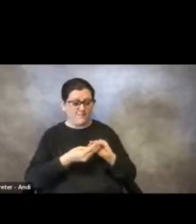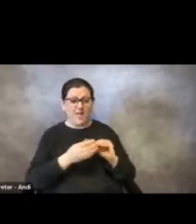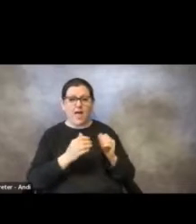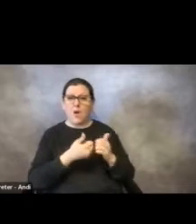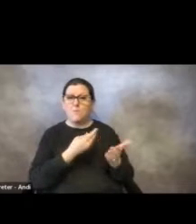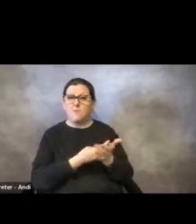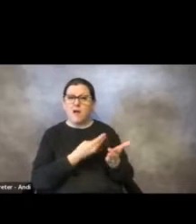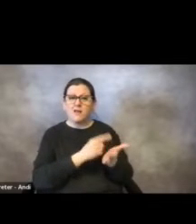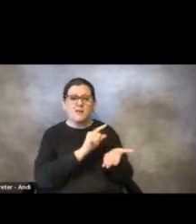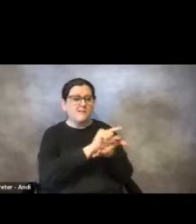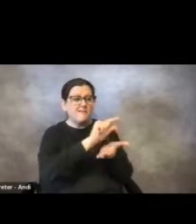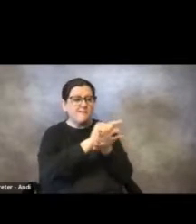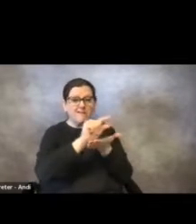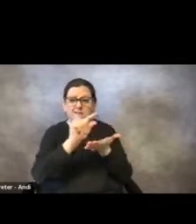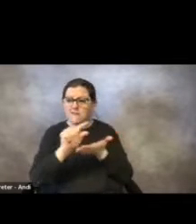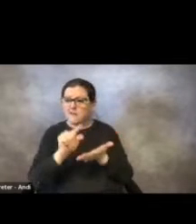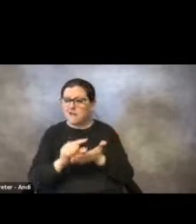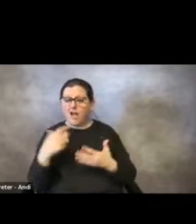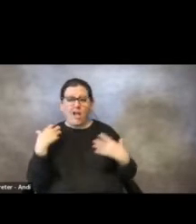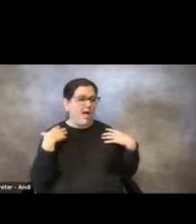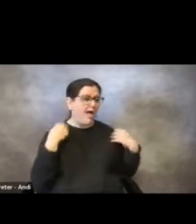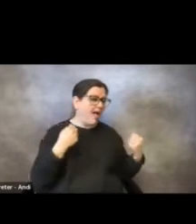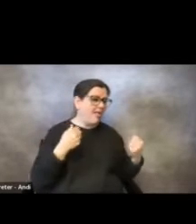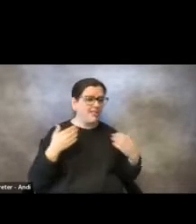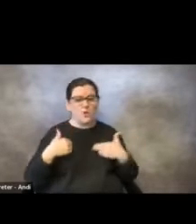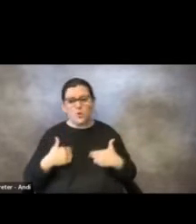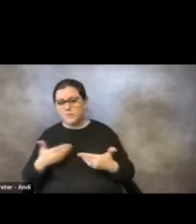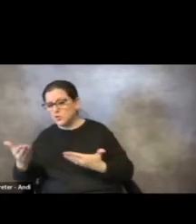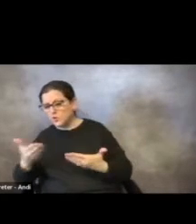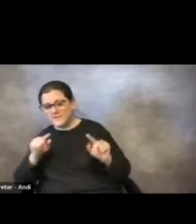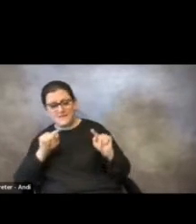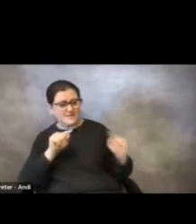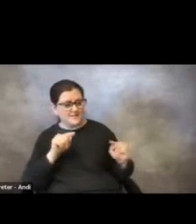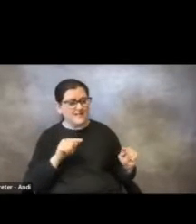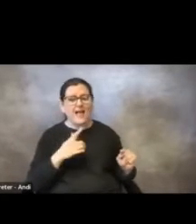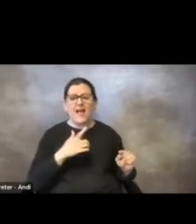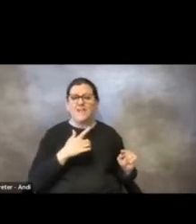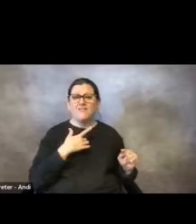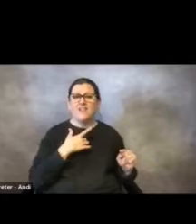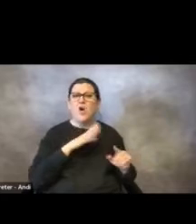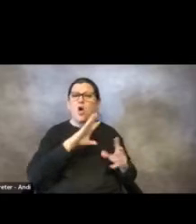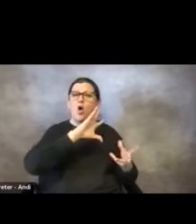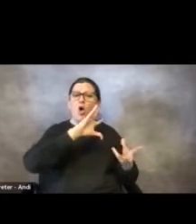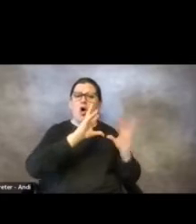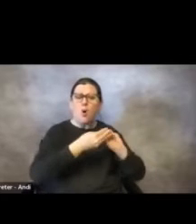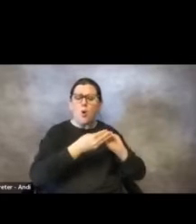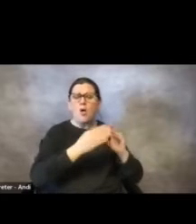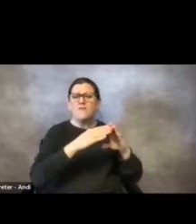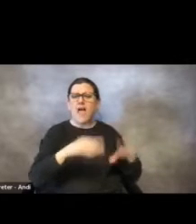the health side, and the human services side, I feel like every part of this house has been remodeled with the exception of